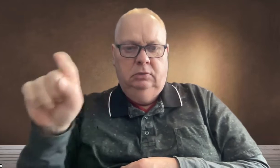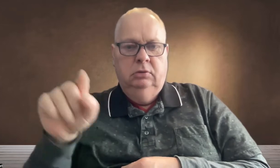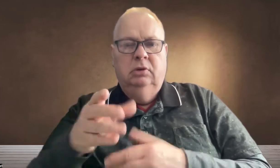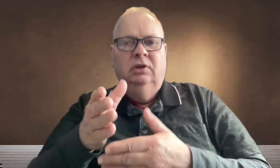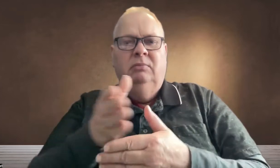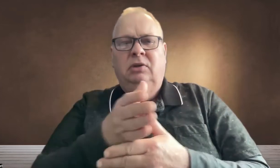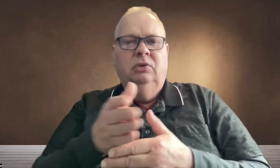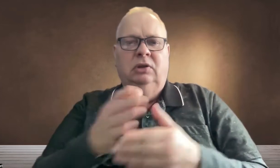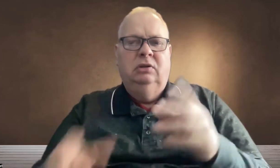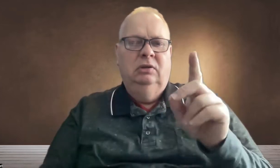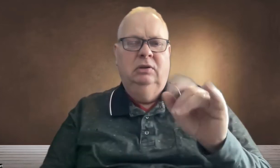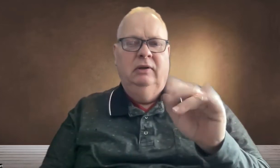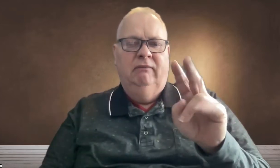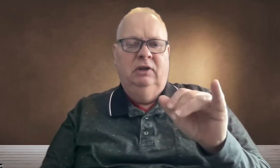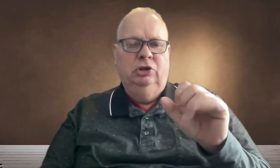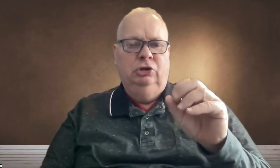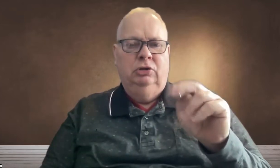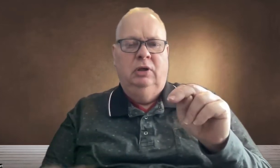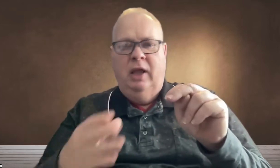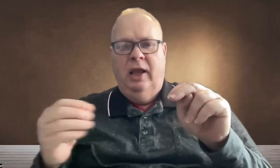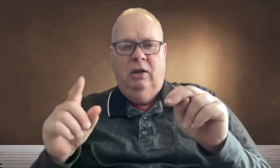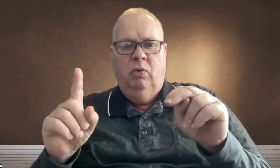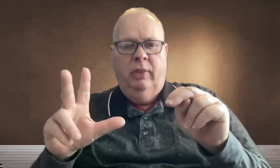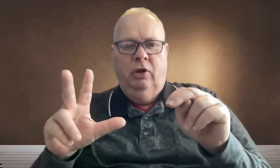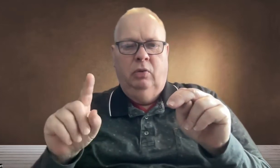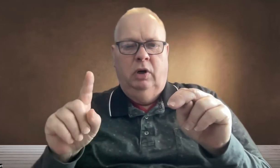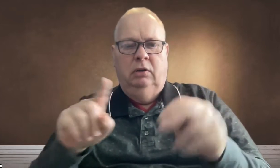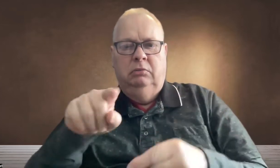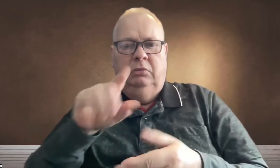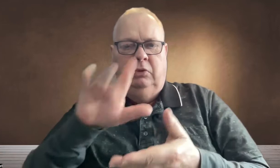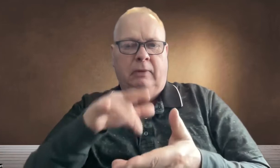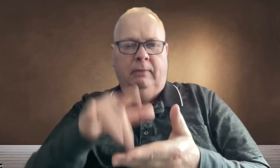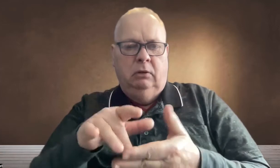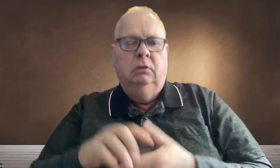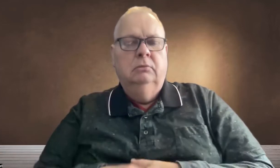right between Division and 131.